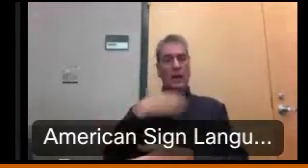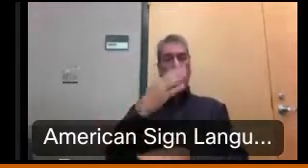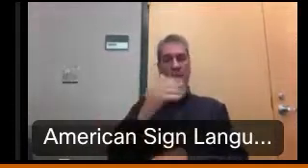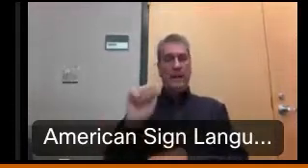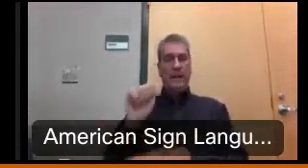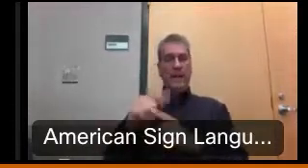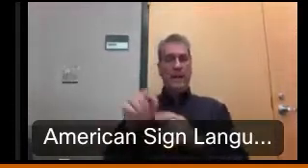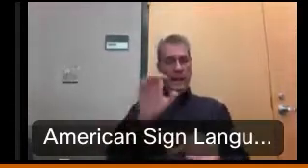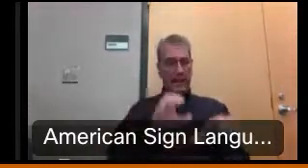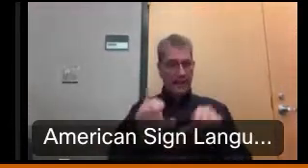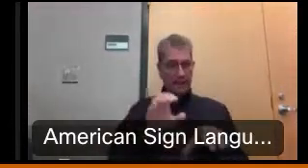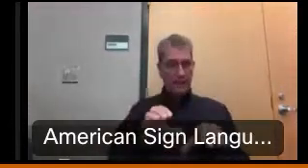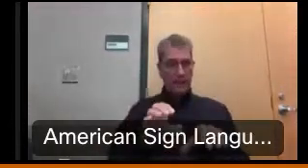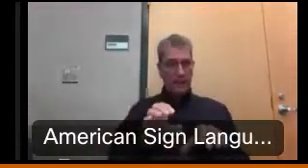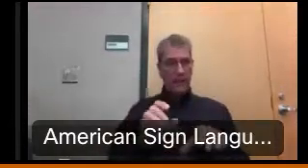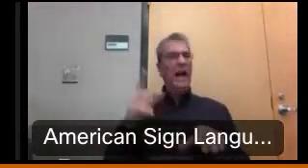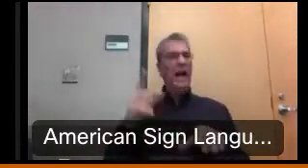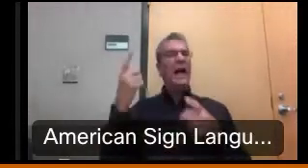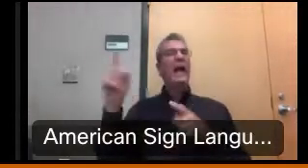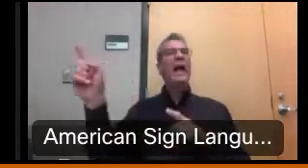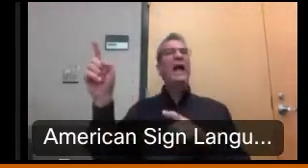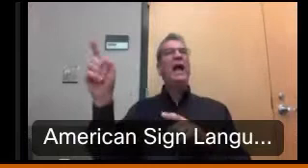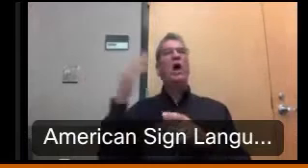I just happened to have the right advisor who picked my name out of the grad school